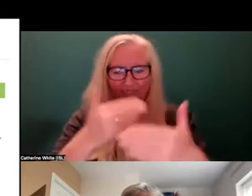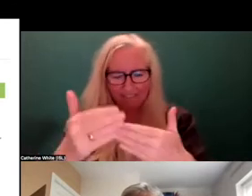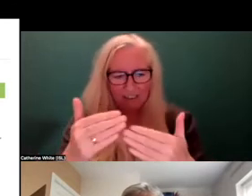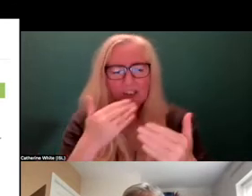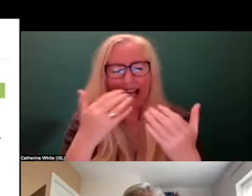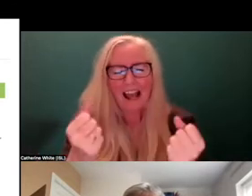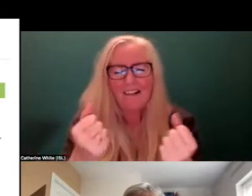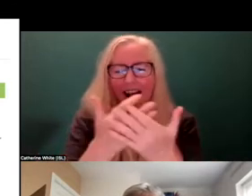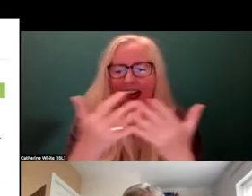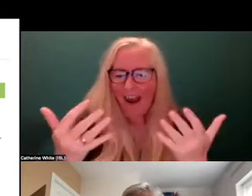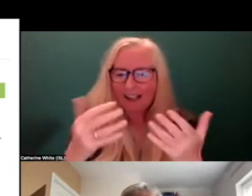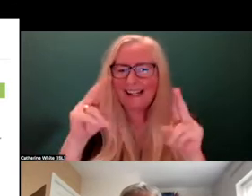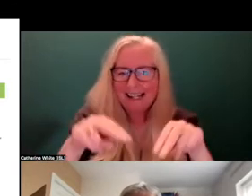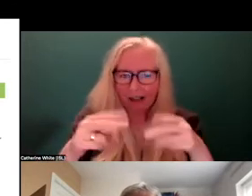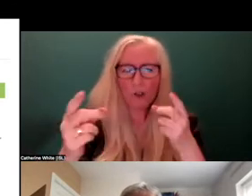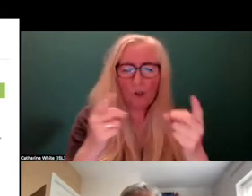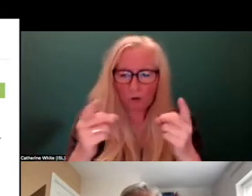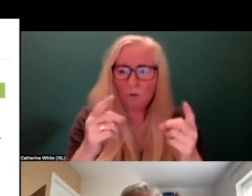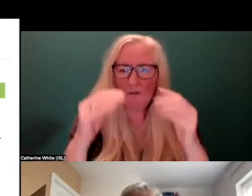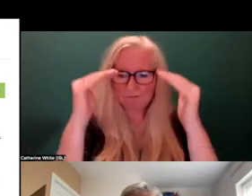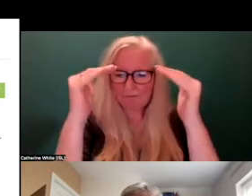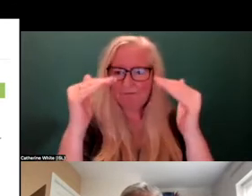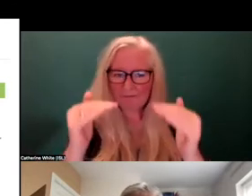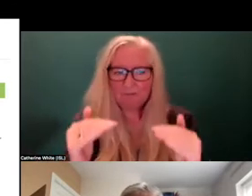So I think there are lots of things that we can do.